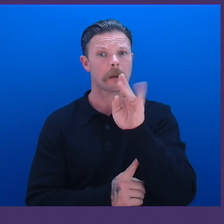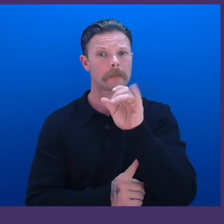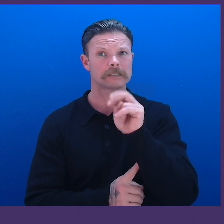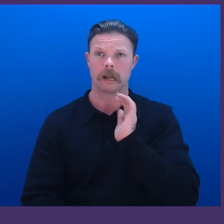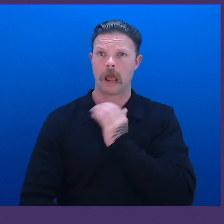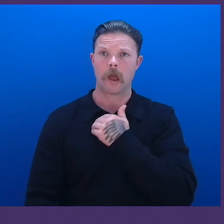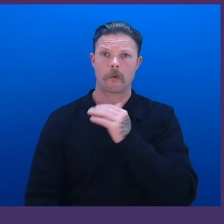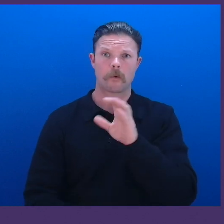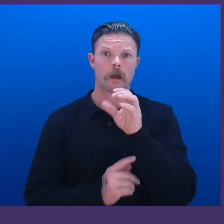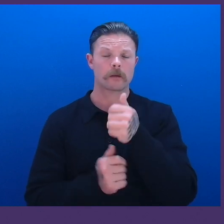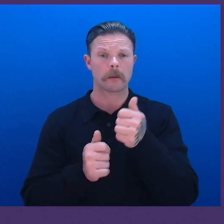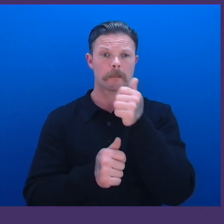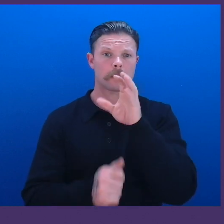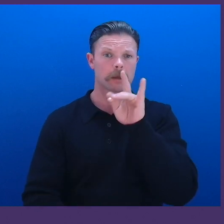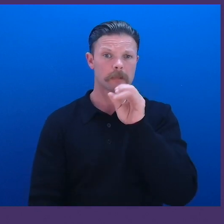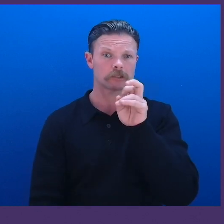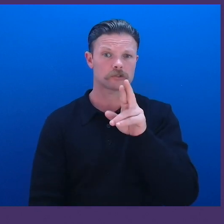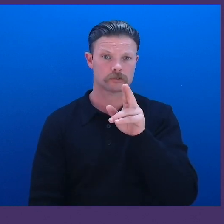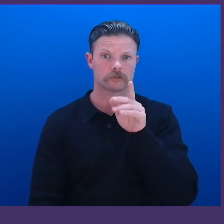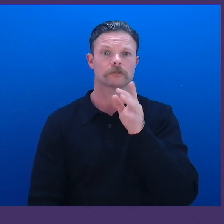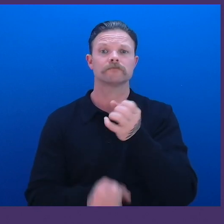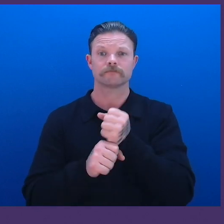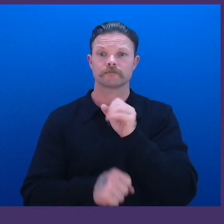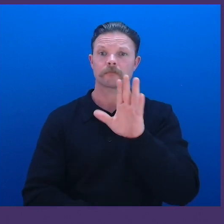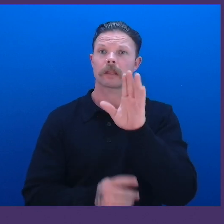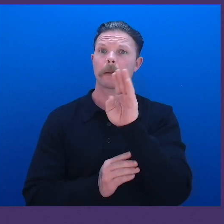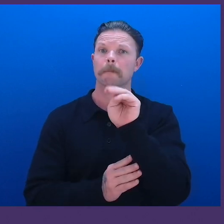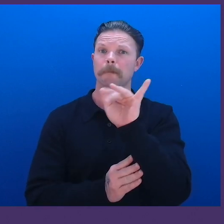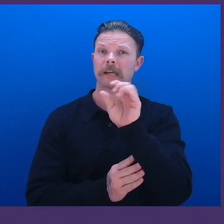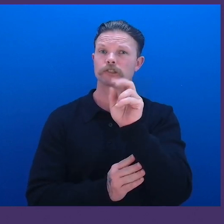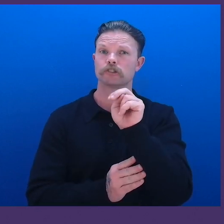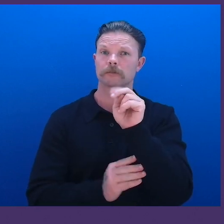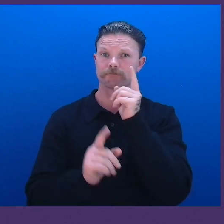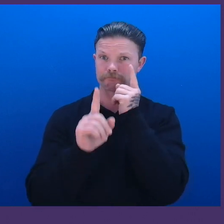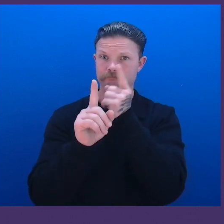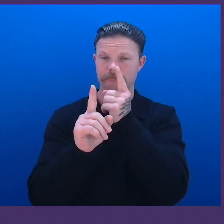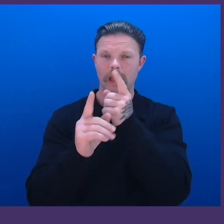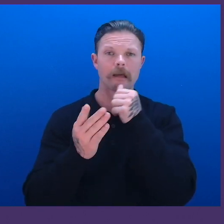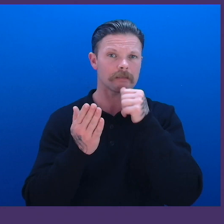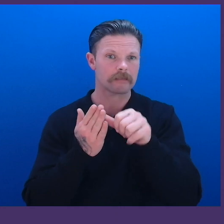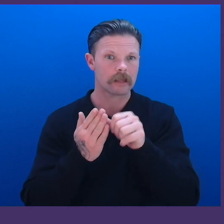in her mission letter -- this is Commissioner Lahbib -- the mandate, to put it that way,